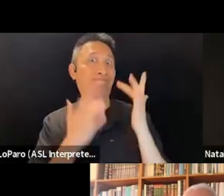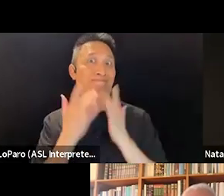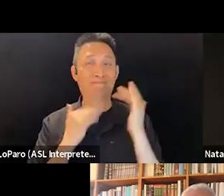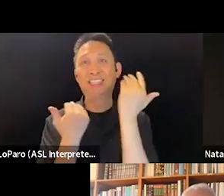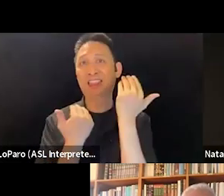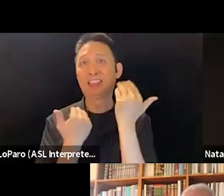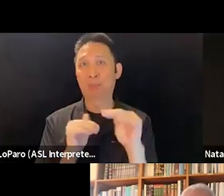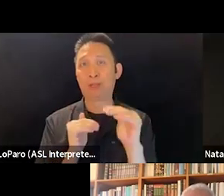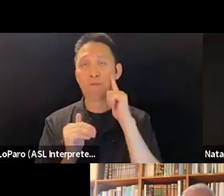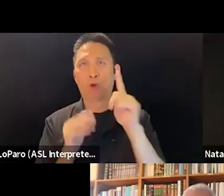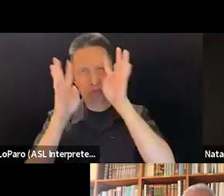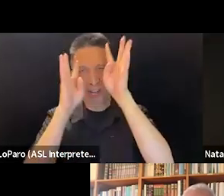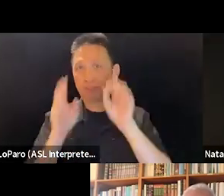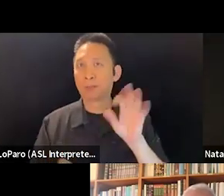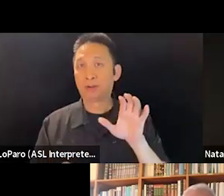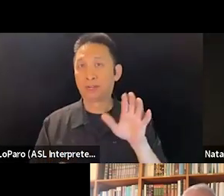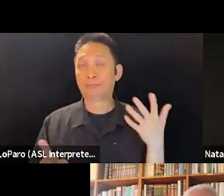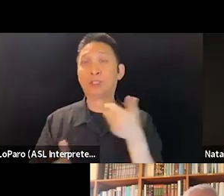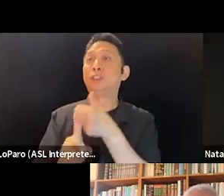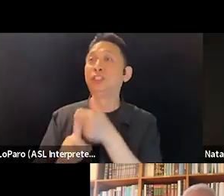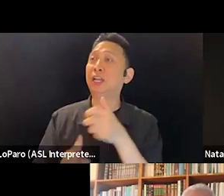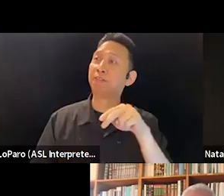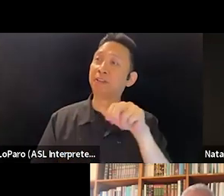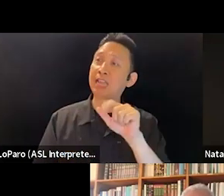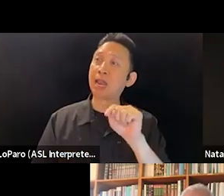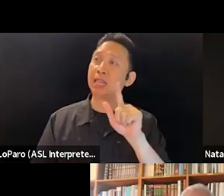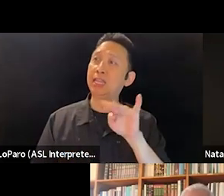And you as a producer, how do you balance